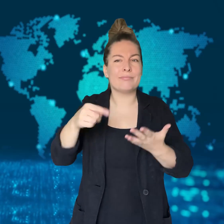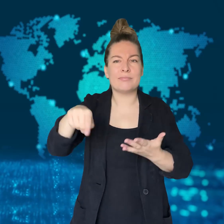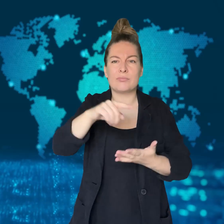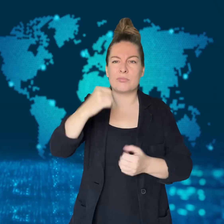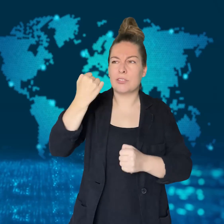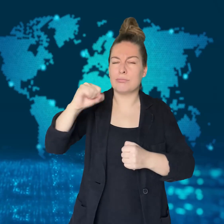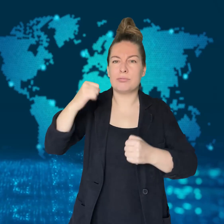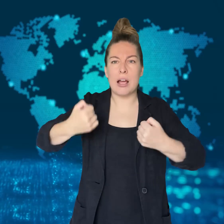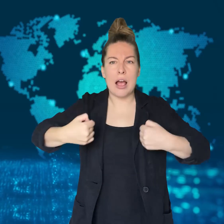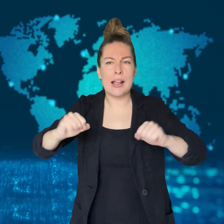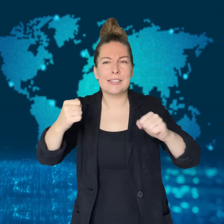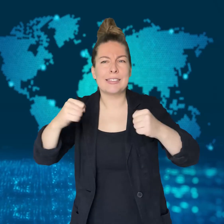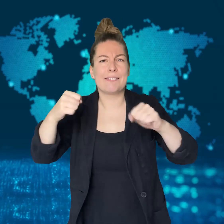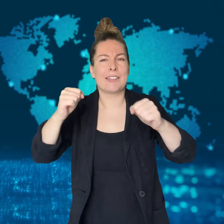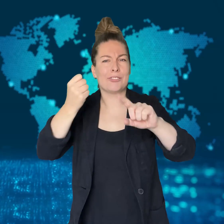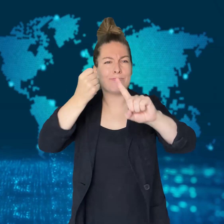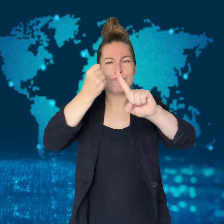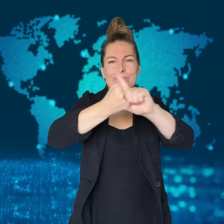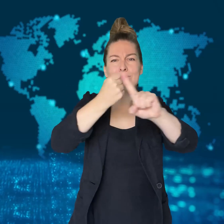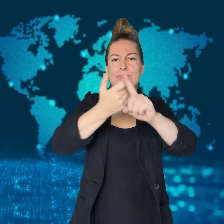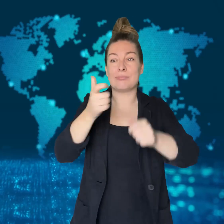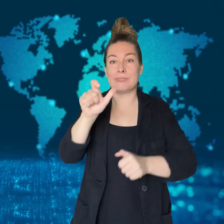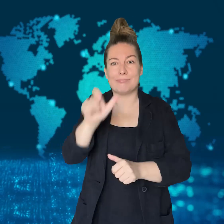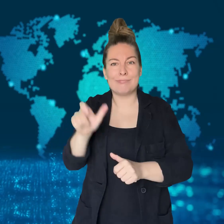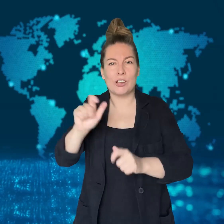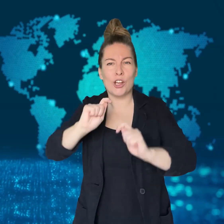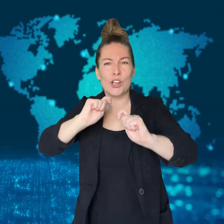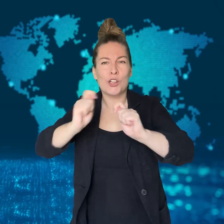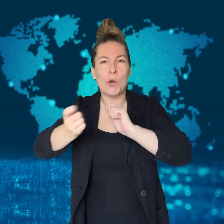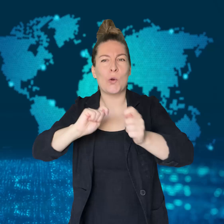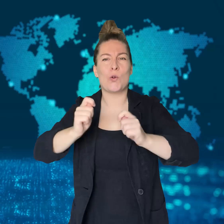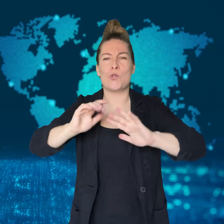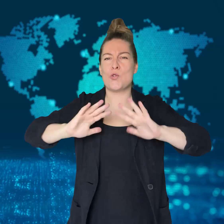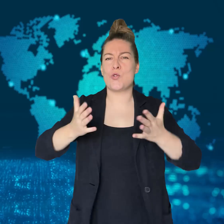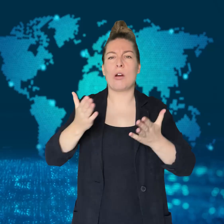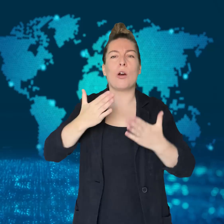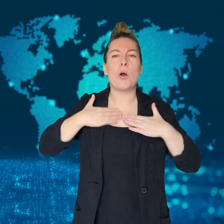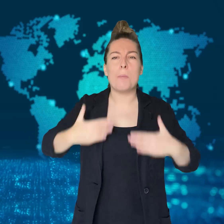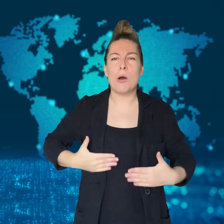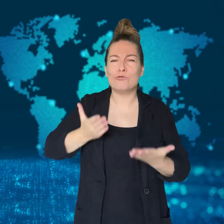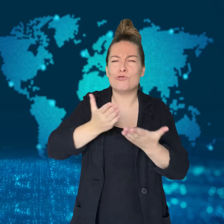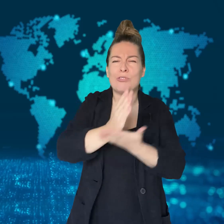jailed activists, journalists, civil groups,